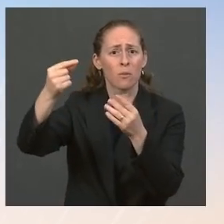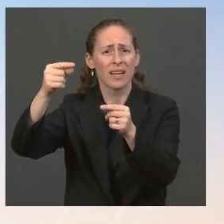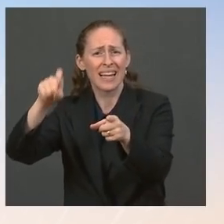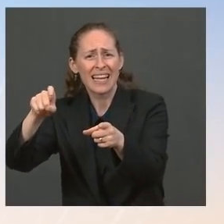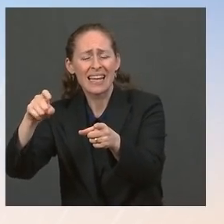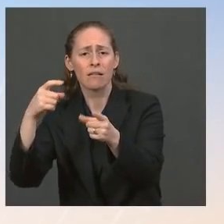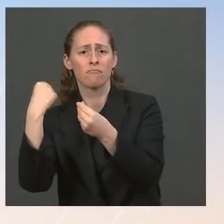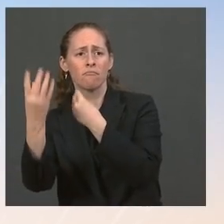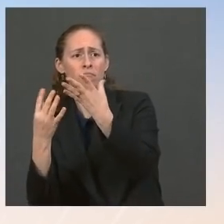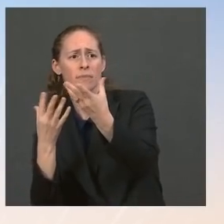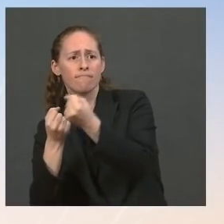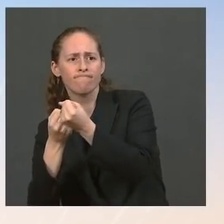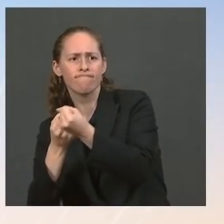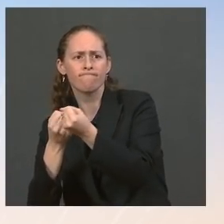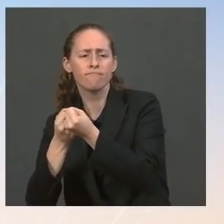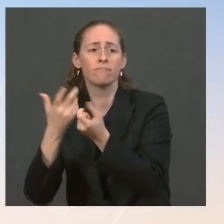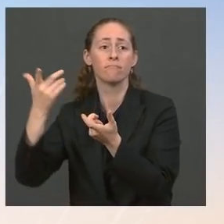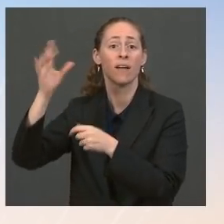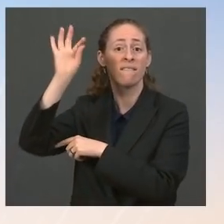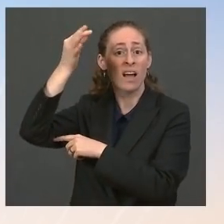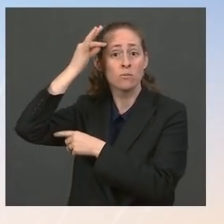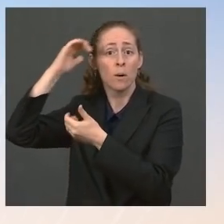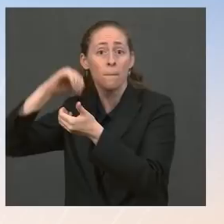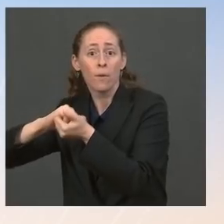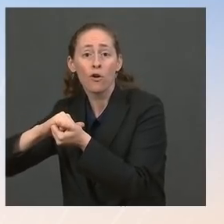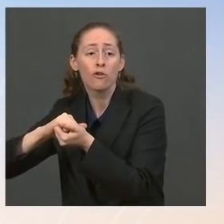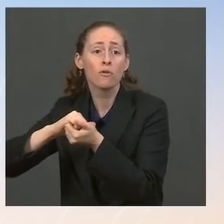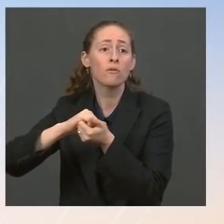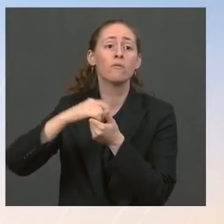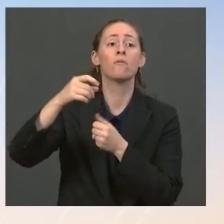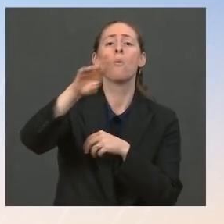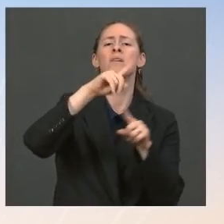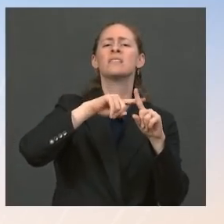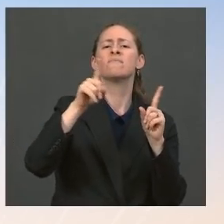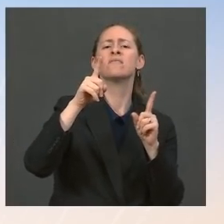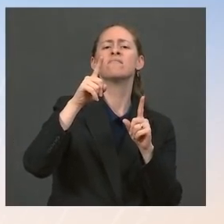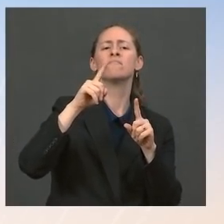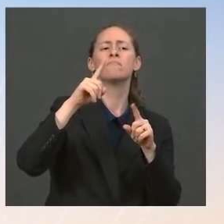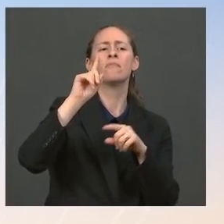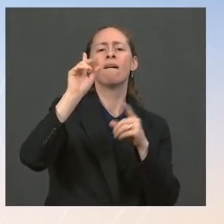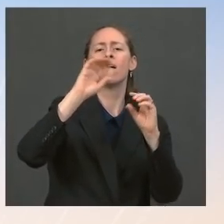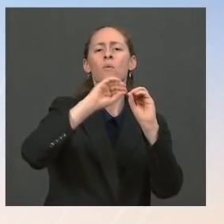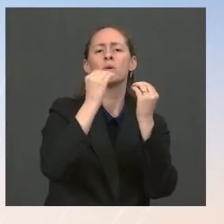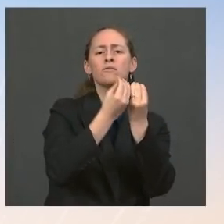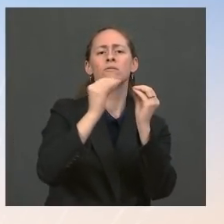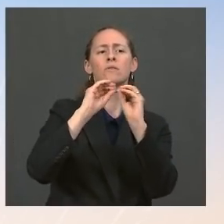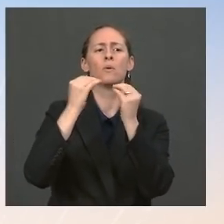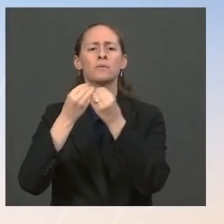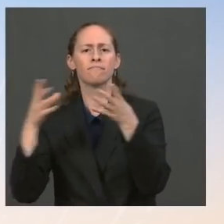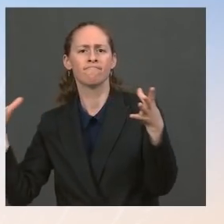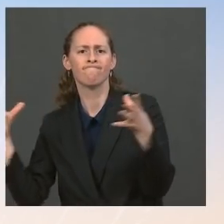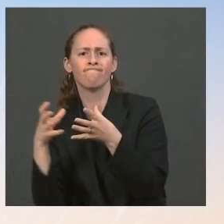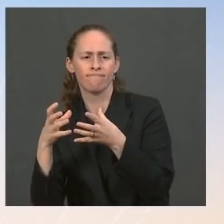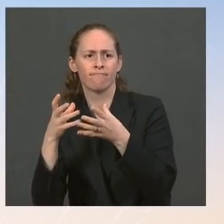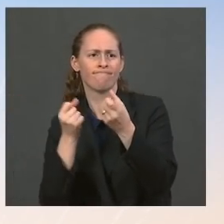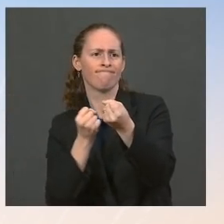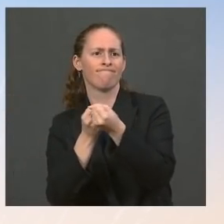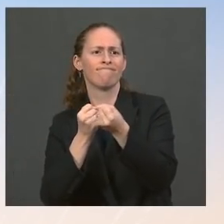with federal and nongovernmental agencies and entities. We rapidly deployed basic services like drinking water,